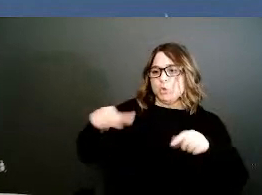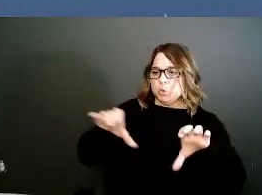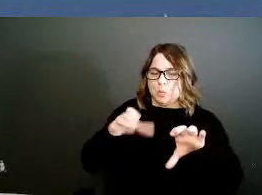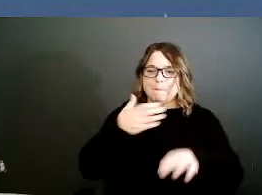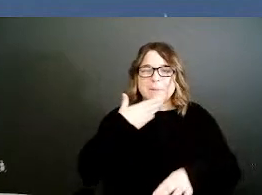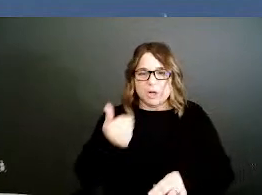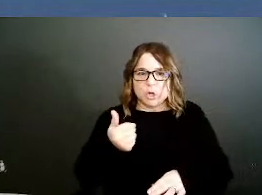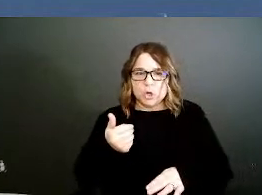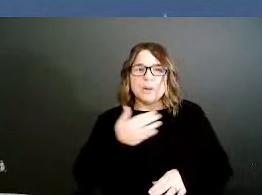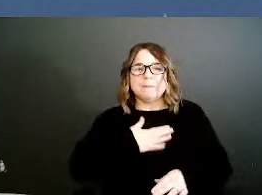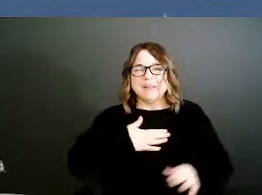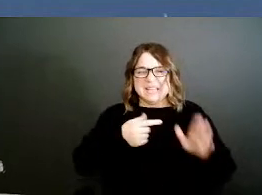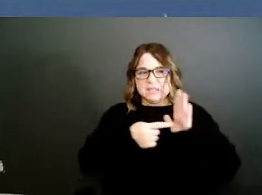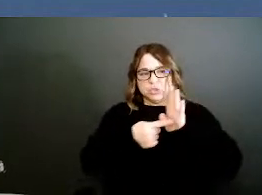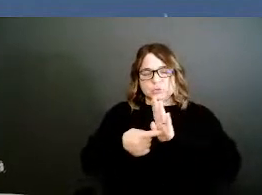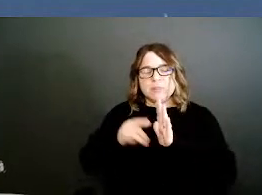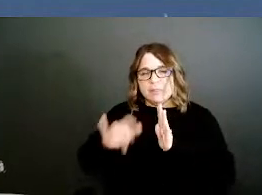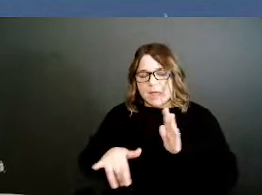STRONGERMENT. STRONGER.